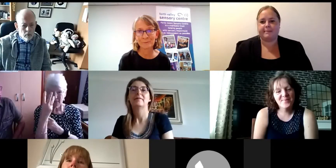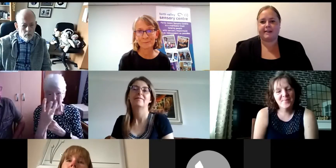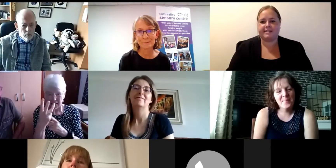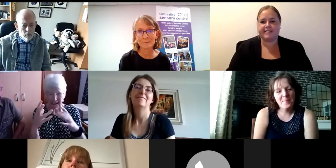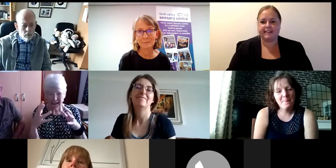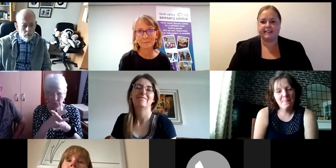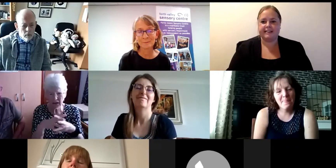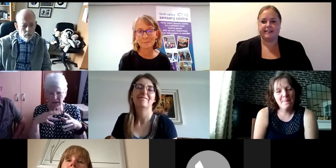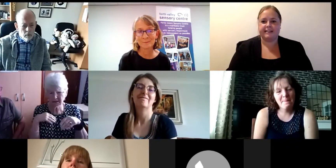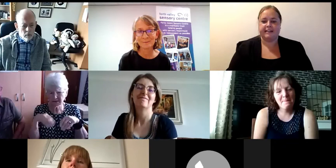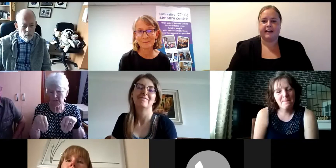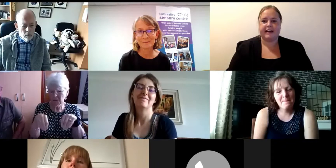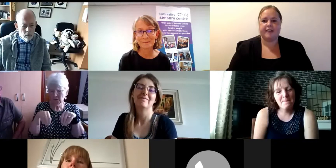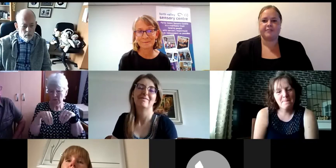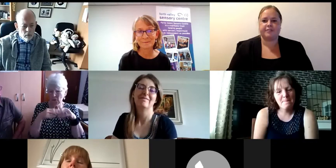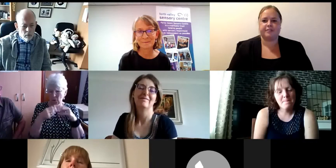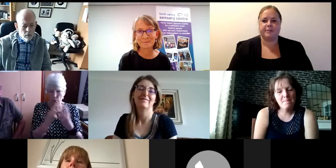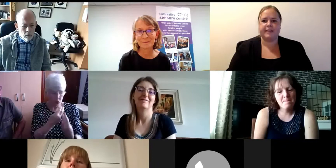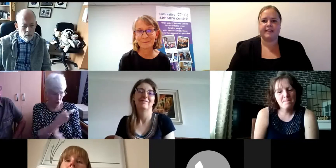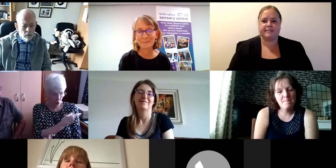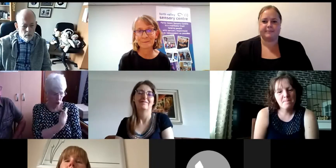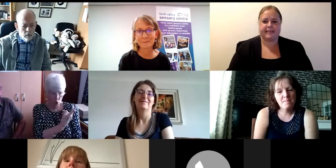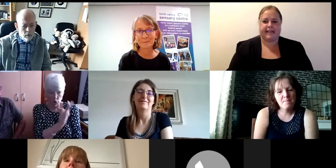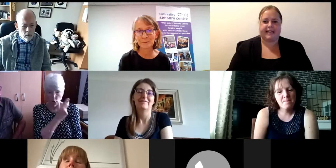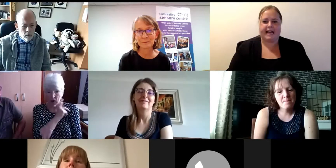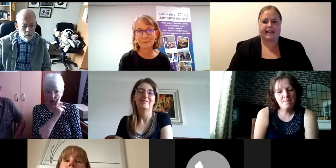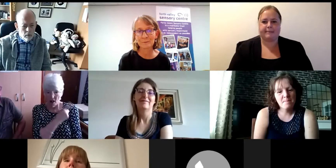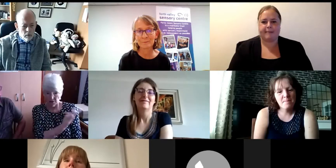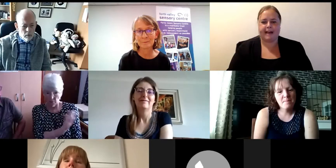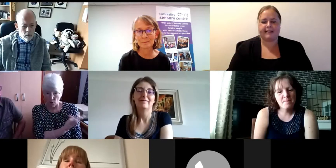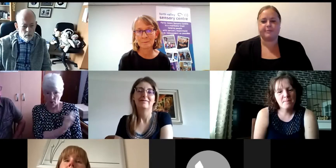And after three weeks of me kind of hanging back,